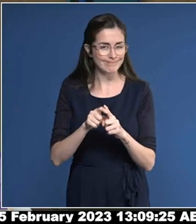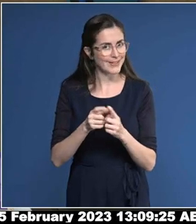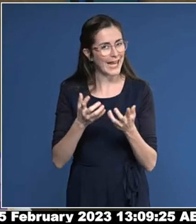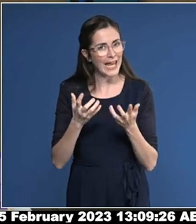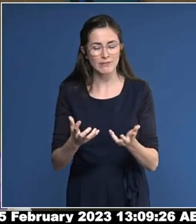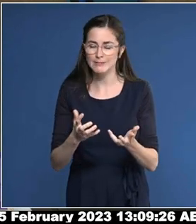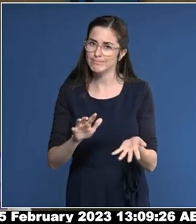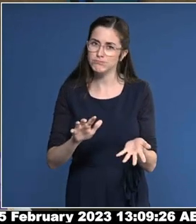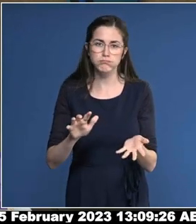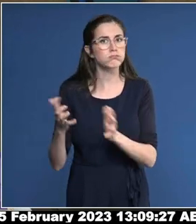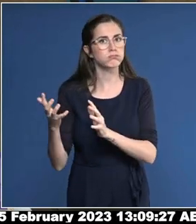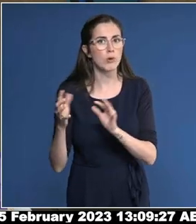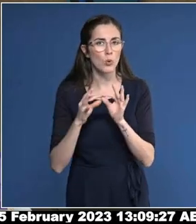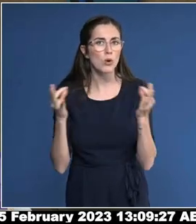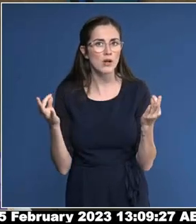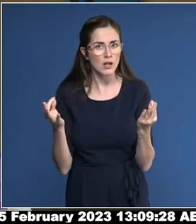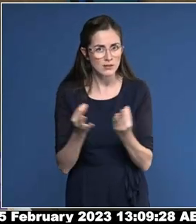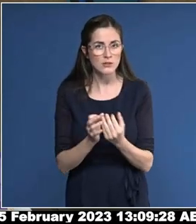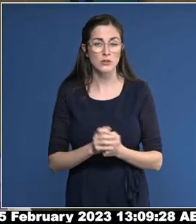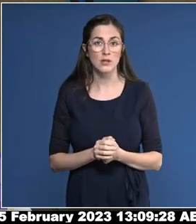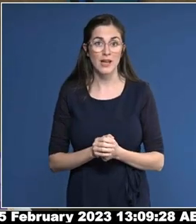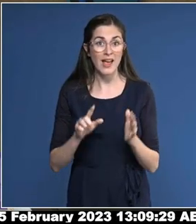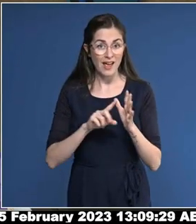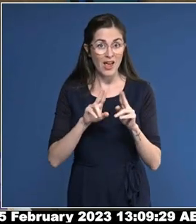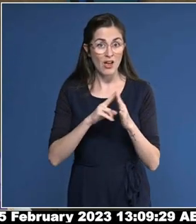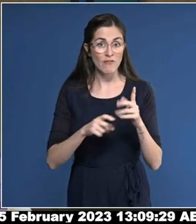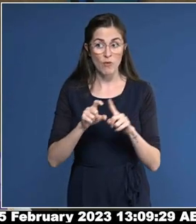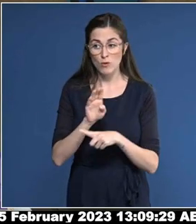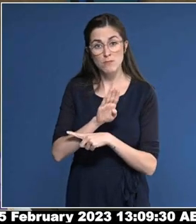the board over a long period failed to effectively discharge its governance